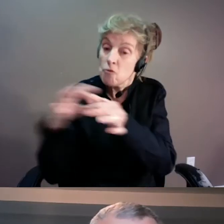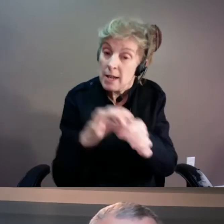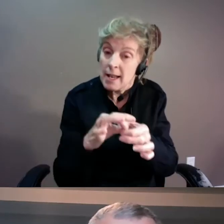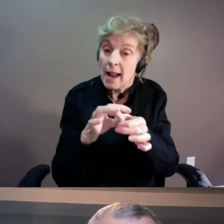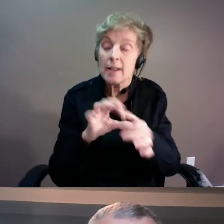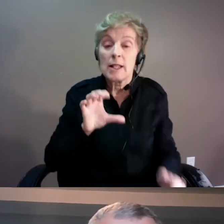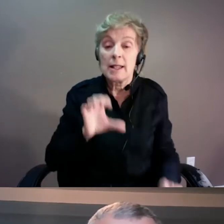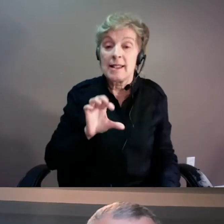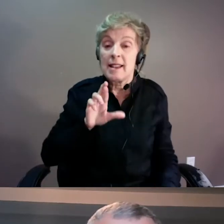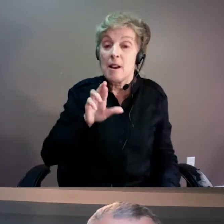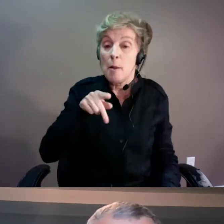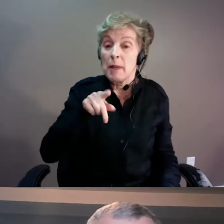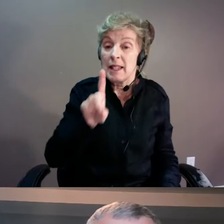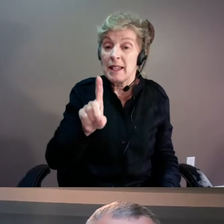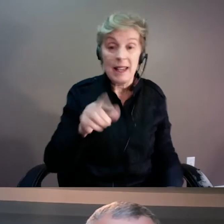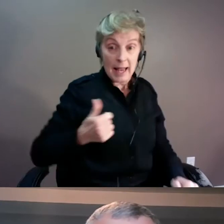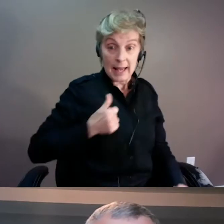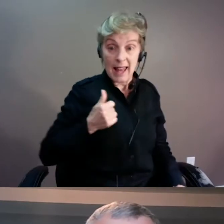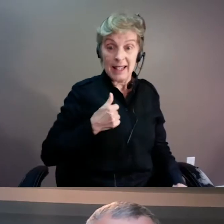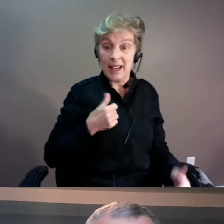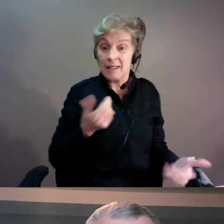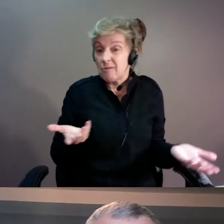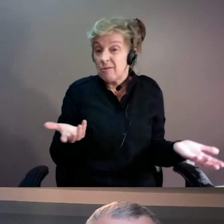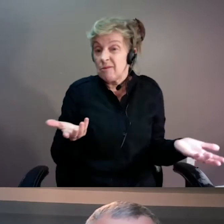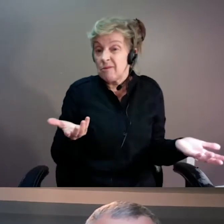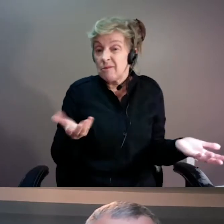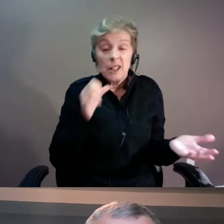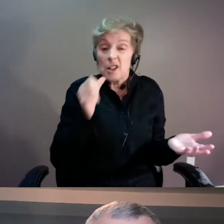We haven't really done that in Canada, but certainly we can point to that as an example,